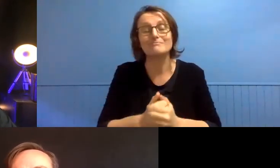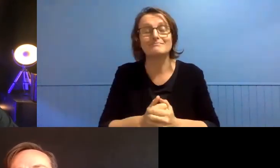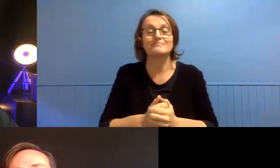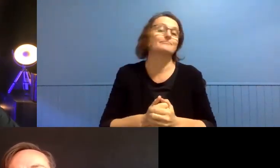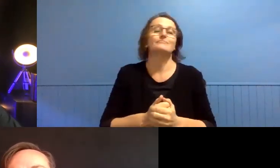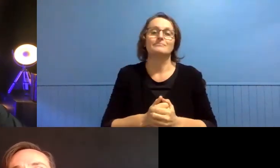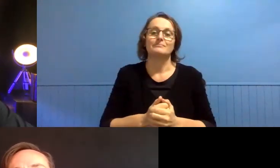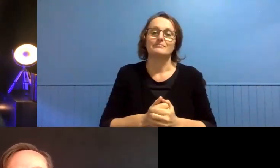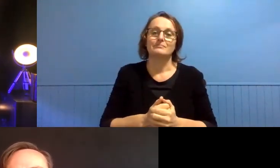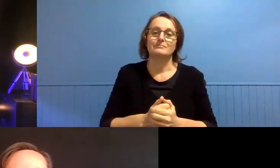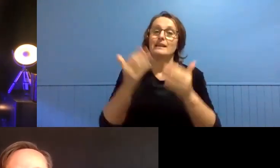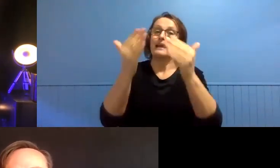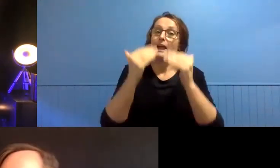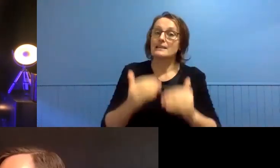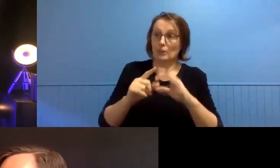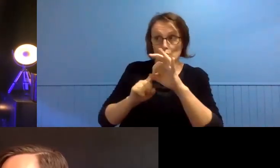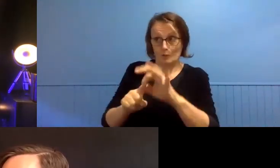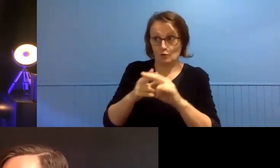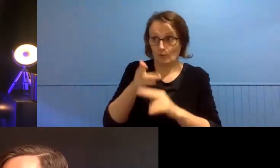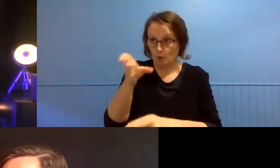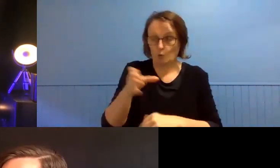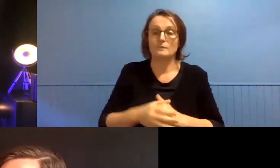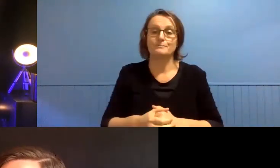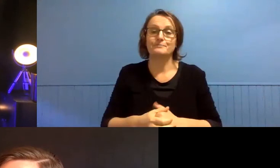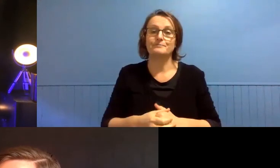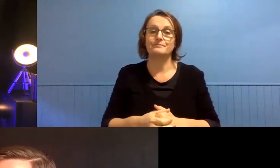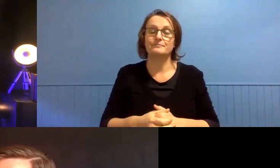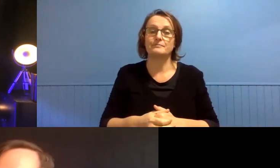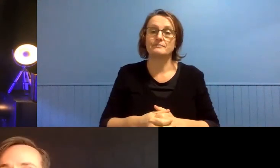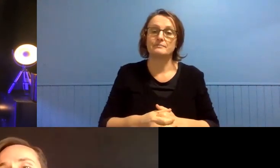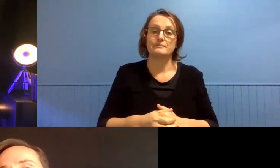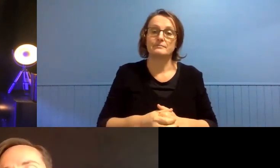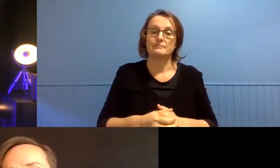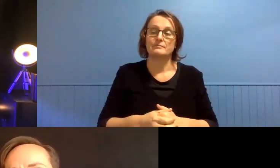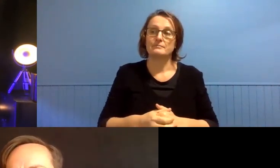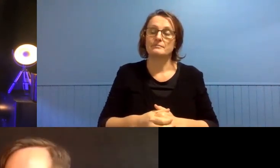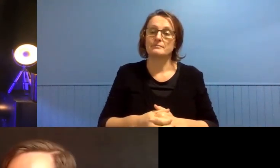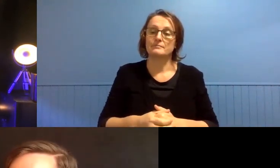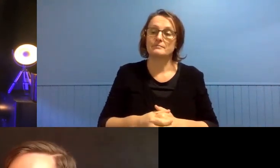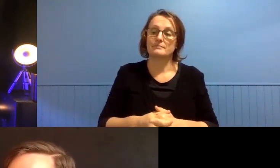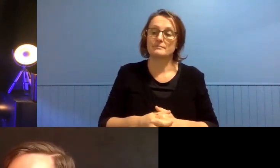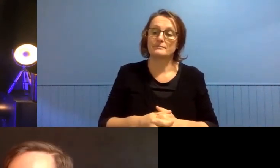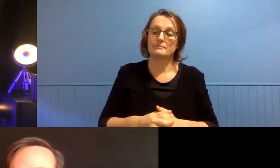move on to another question which is from Matt wanting to know what -